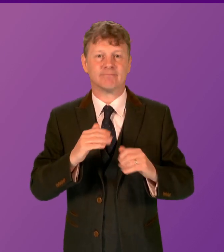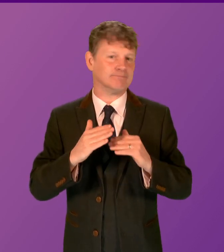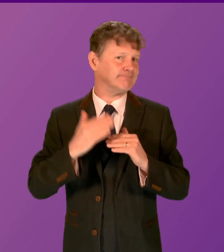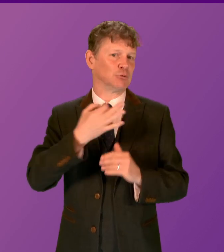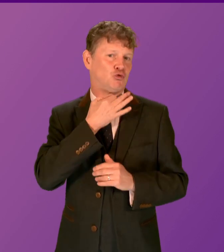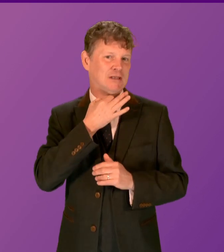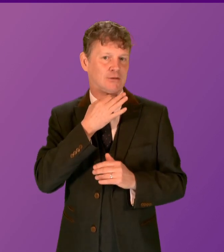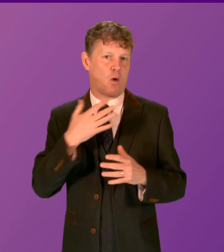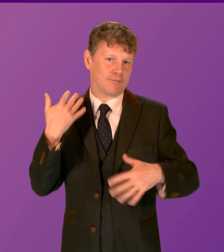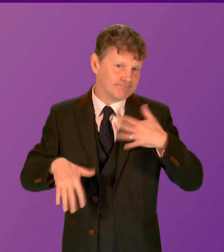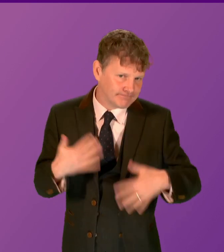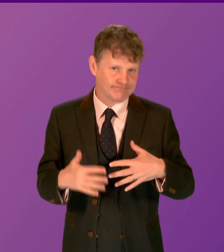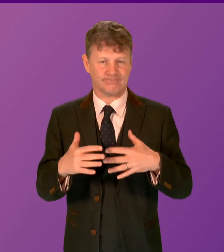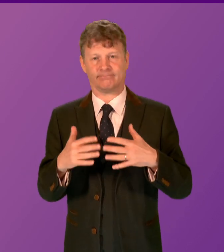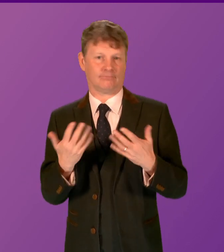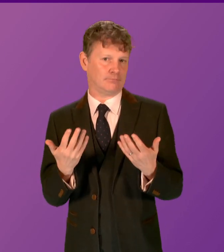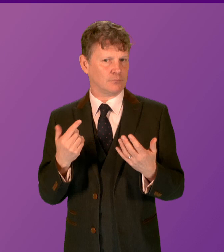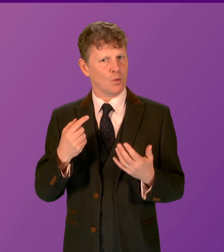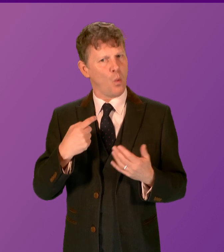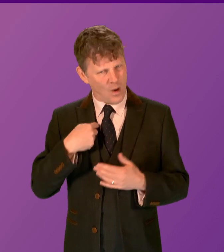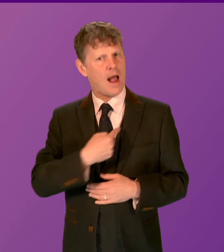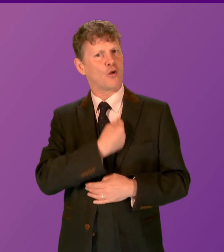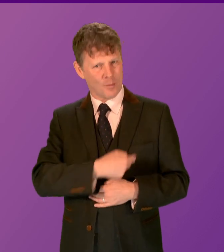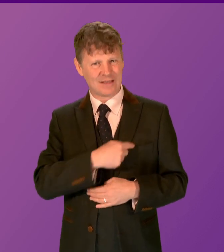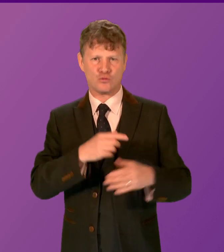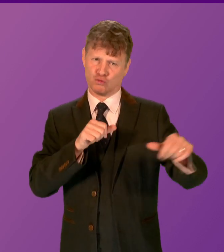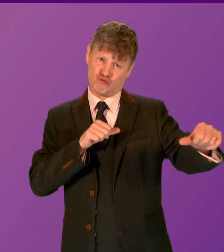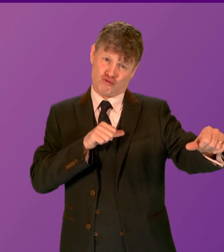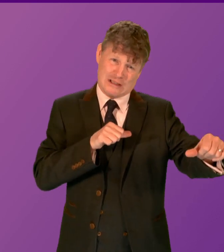There undoubtedly is, which is why we are absolutely committed to reducing those waits.